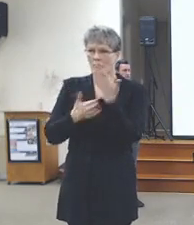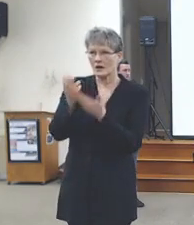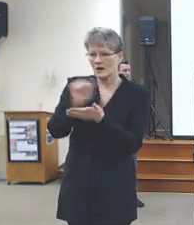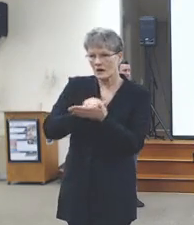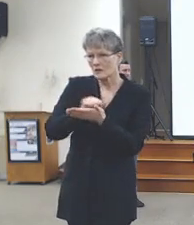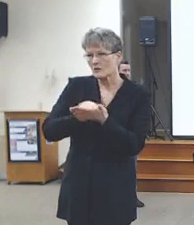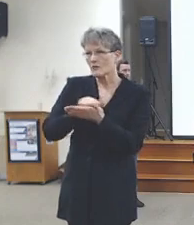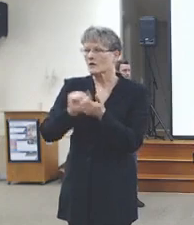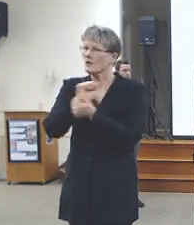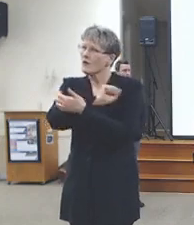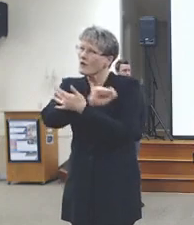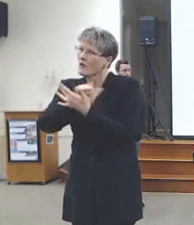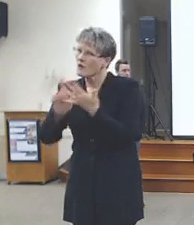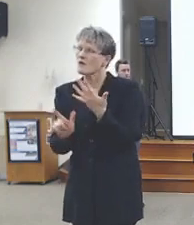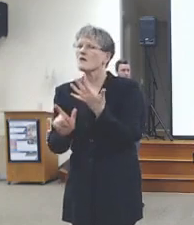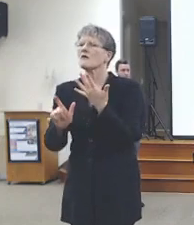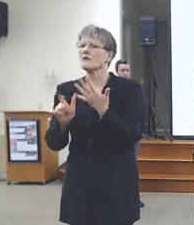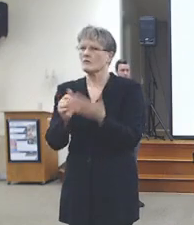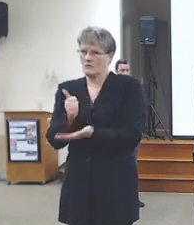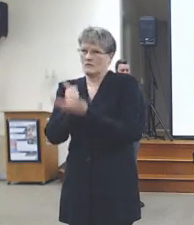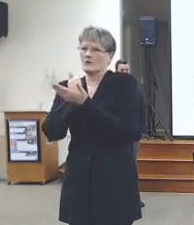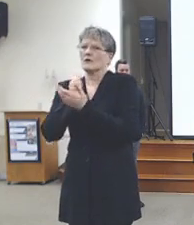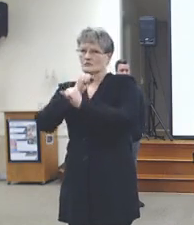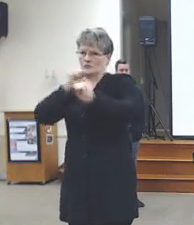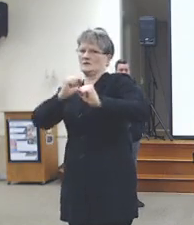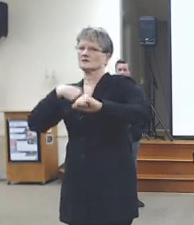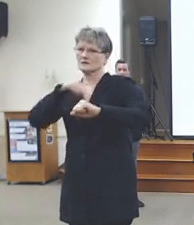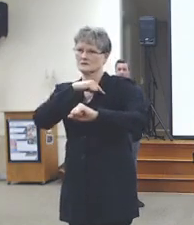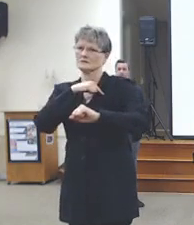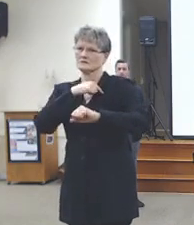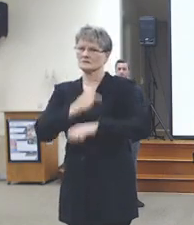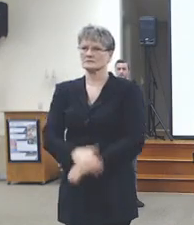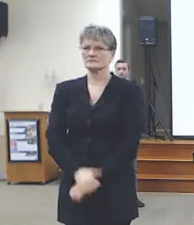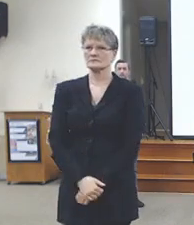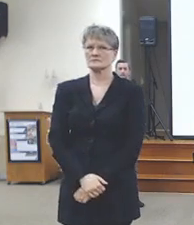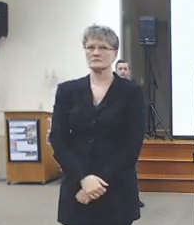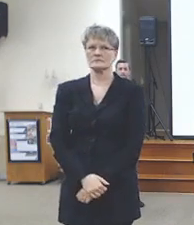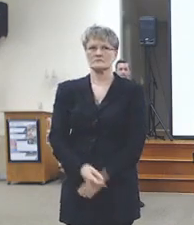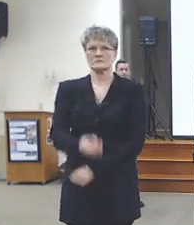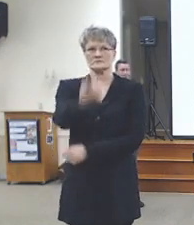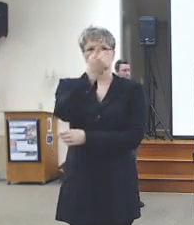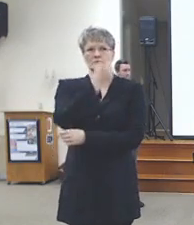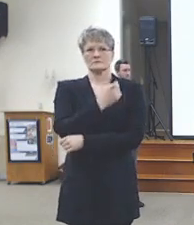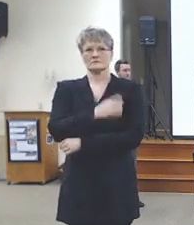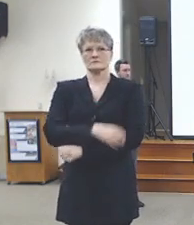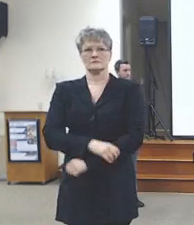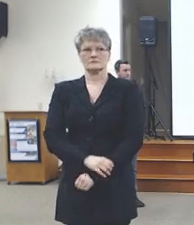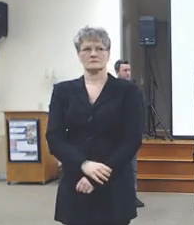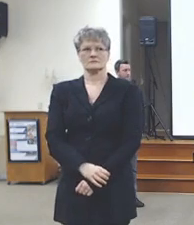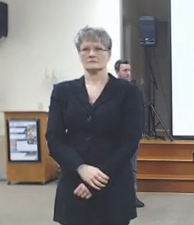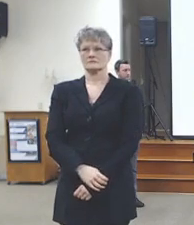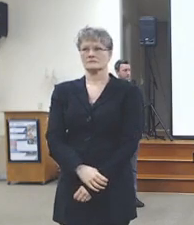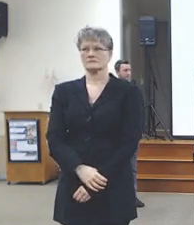us. If there does become a need where there is a place that we need